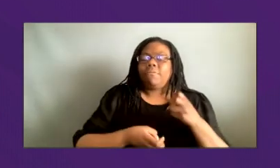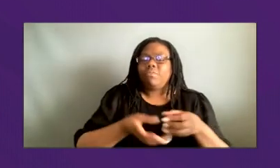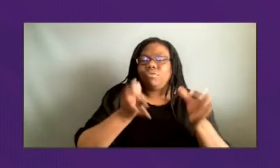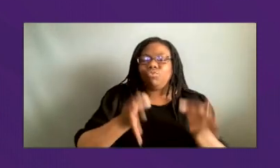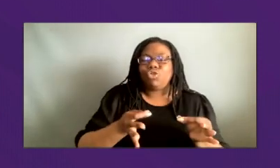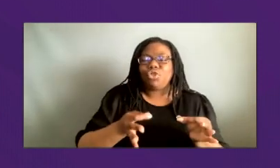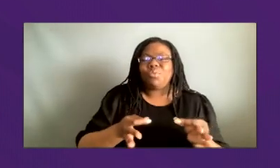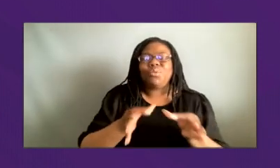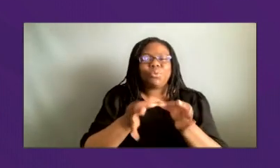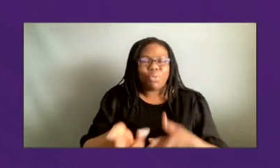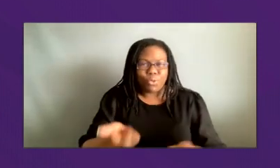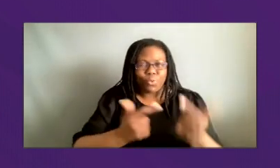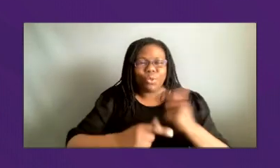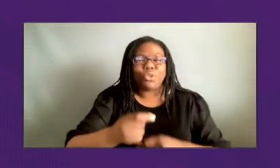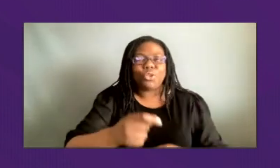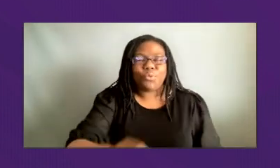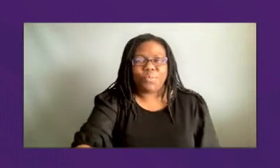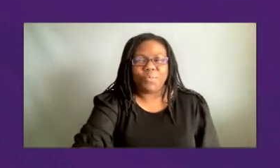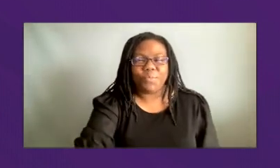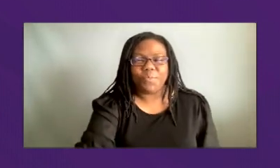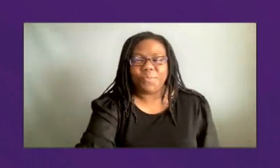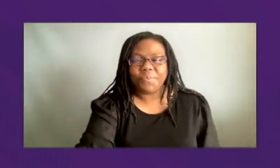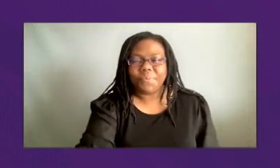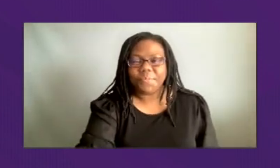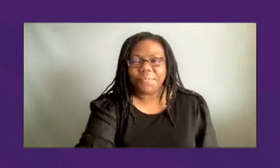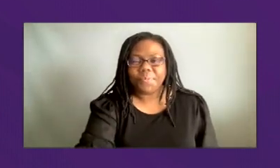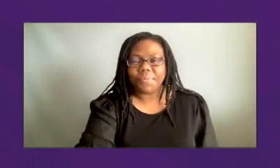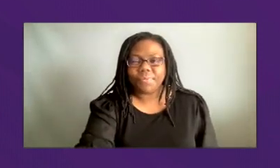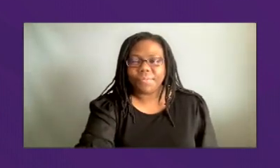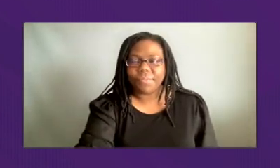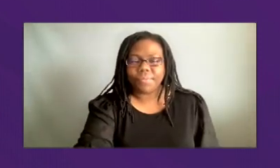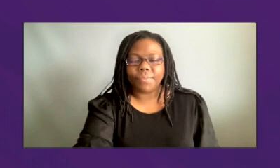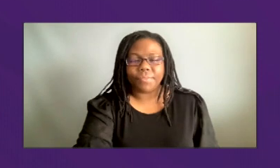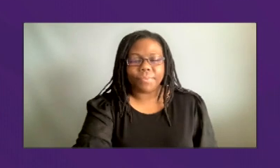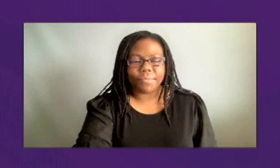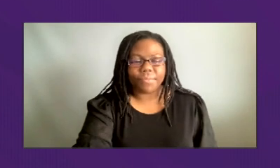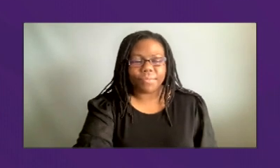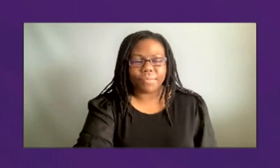So one of the stories that our museum both clarifies and complicates through our online